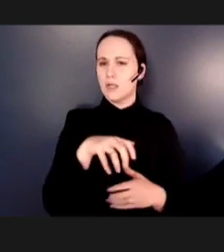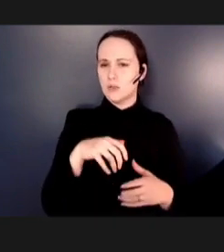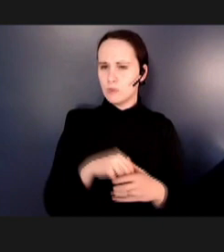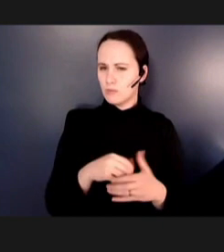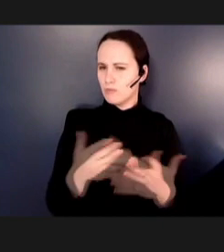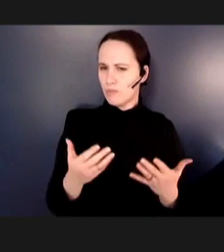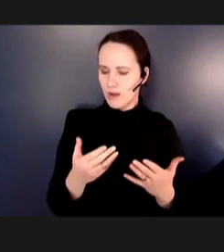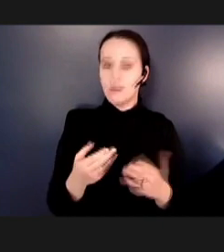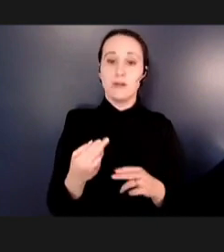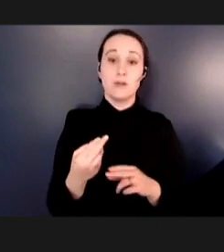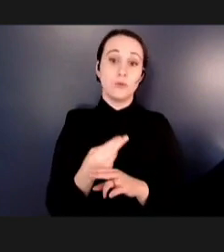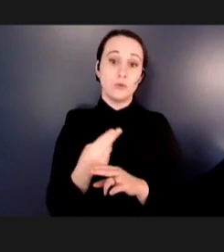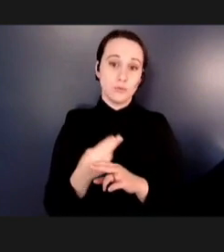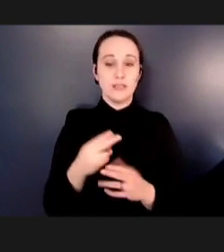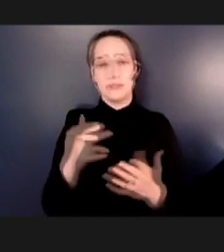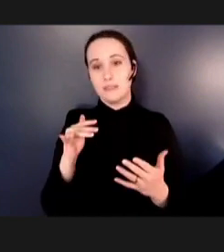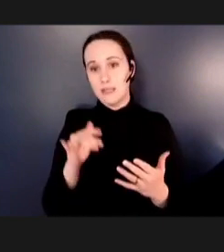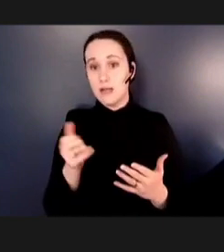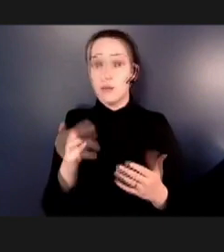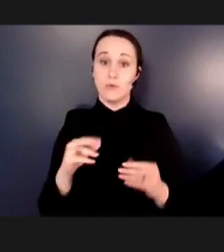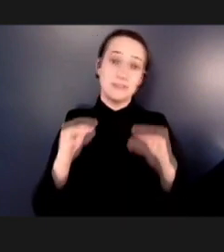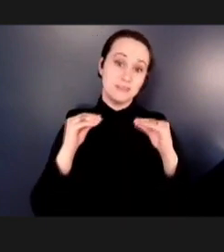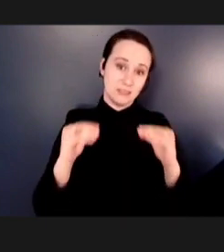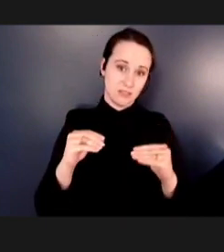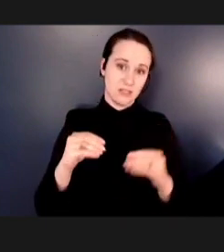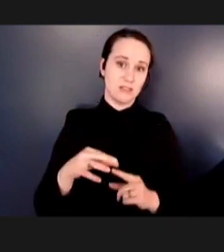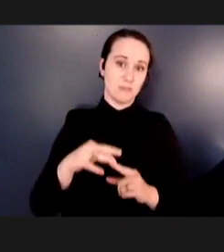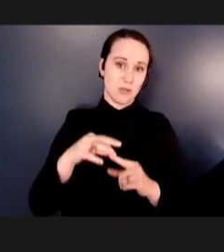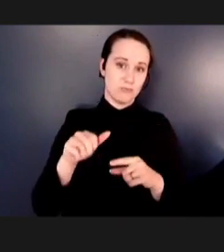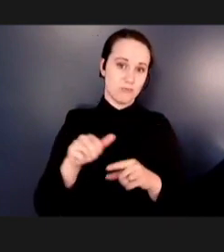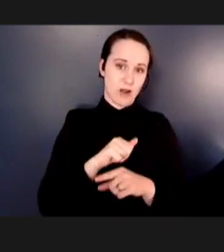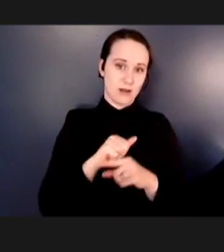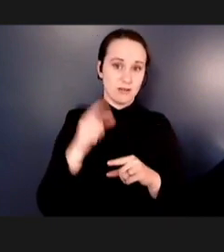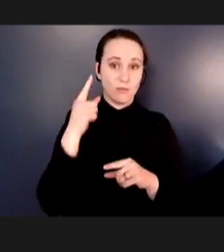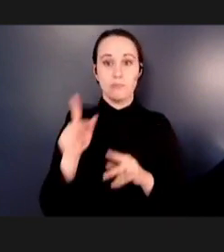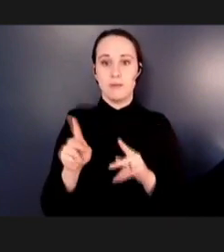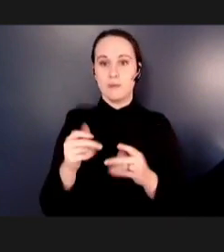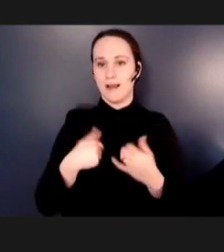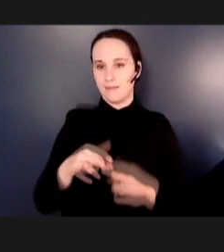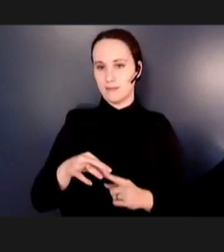or teaching special practices for people with special needs. This is the second panel NVAC